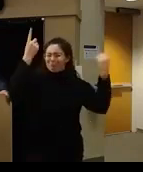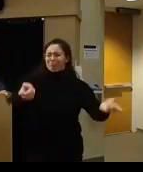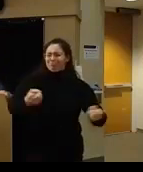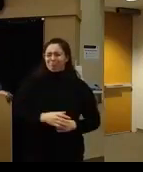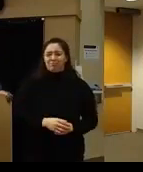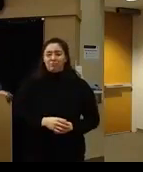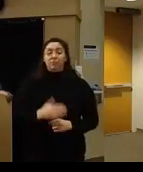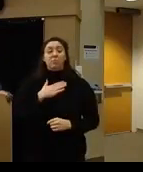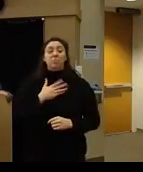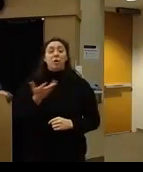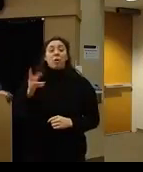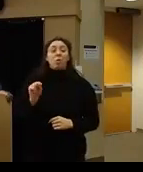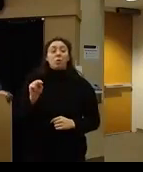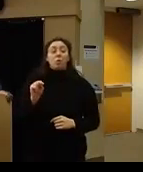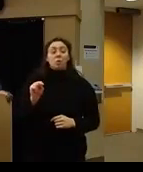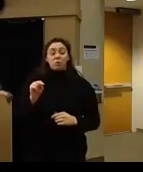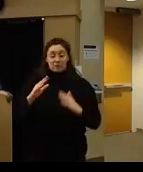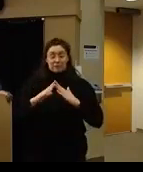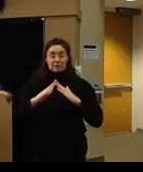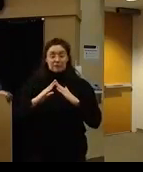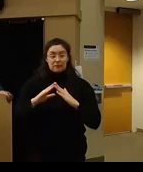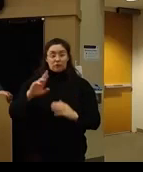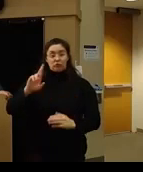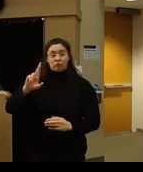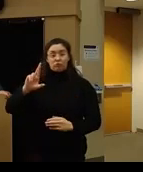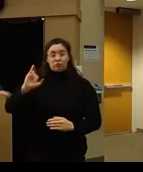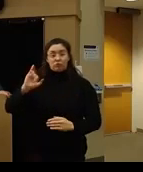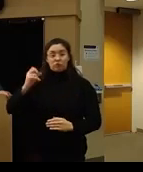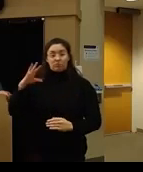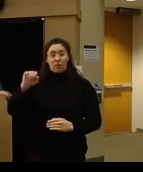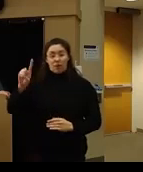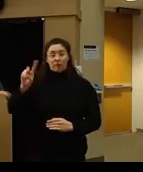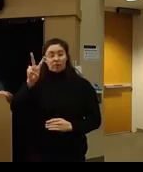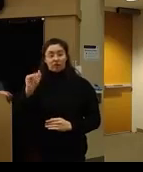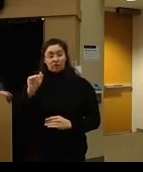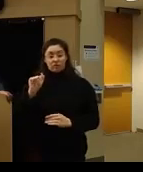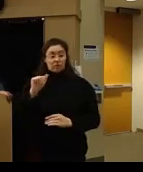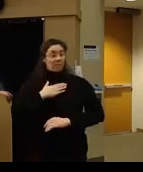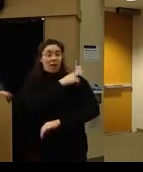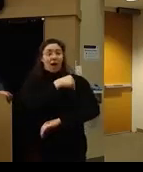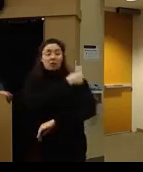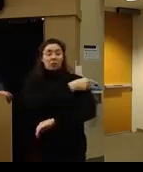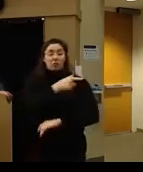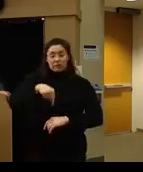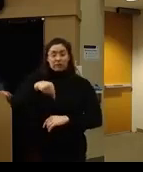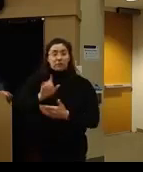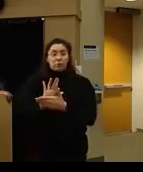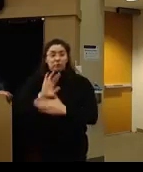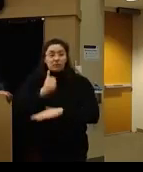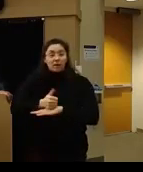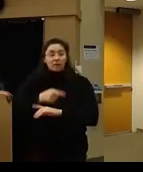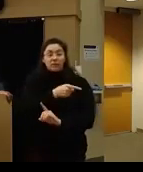my own uh City Richmond in fact the hospital in which my documentary is based there was a recent